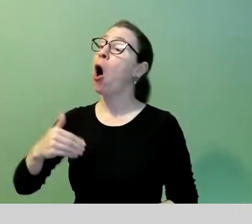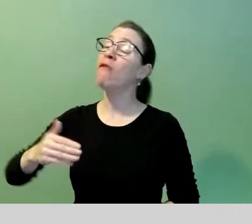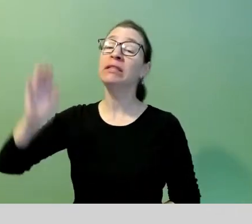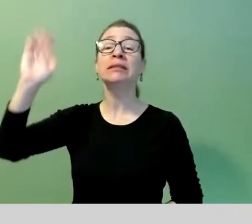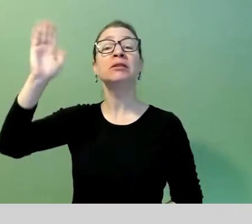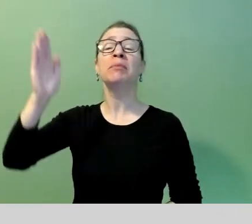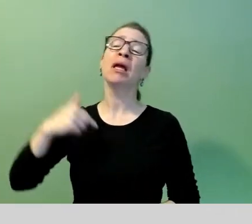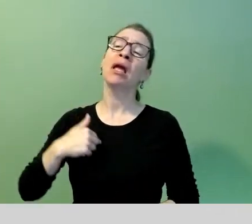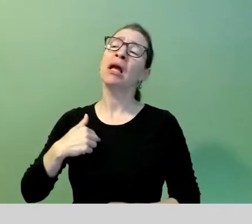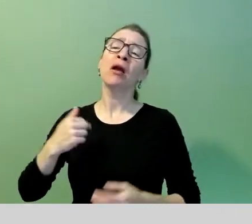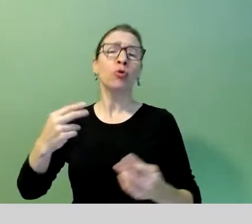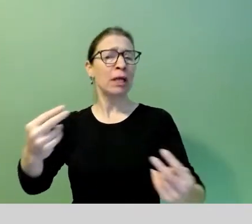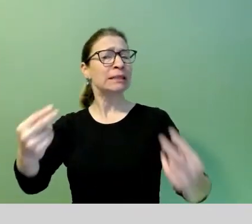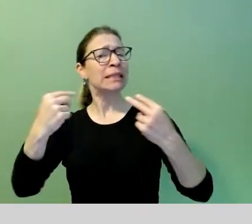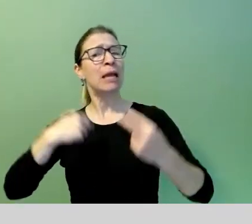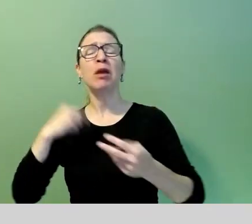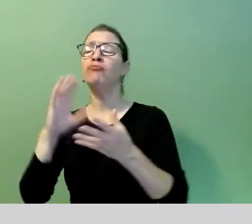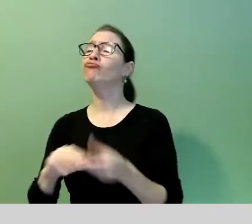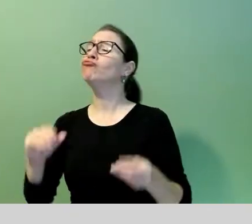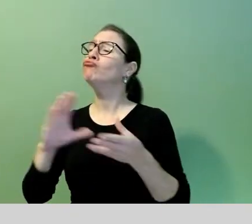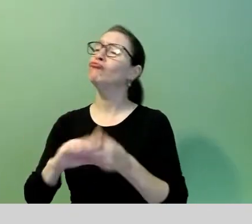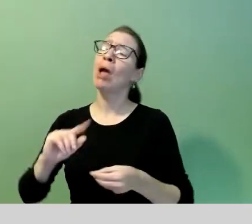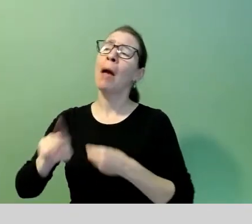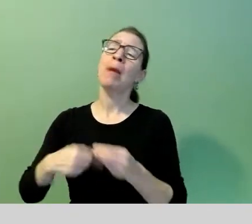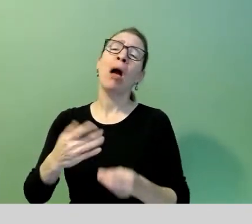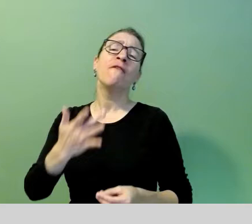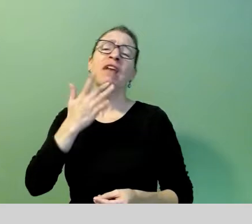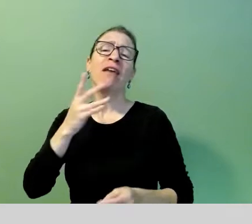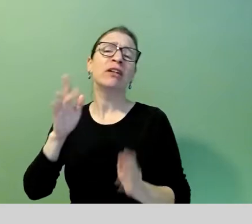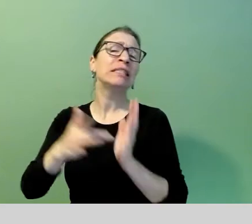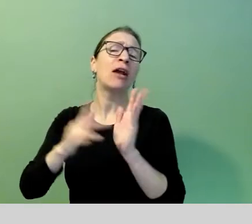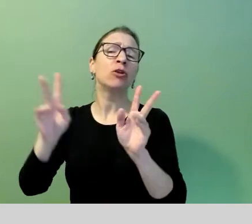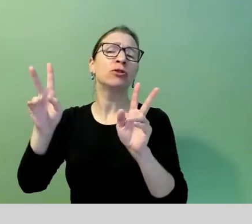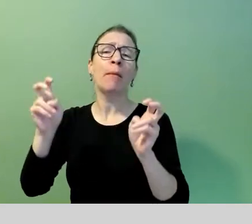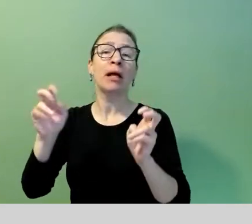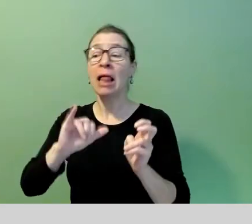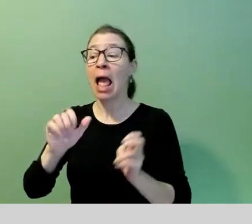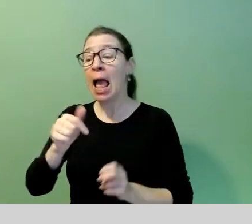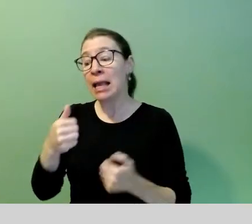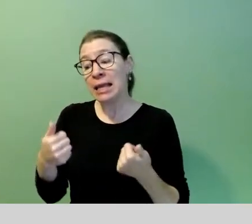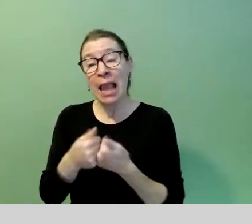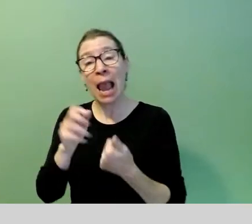on at length about some of my favorite technical topics, like game dev and the amazing power